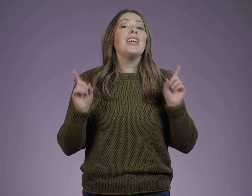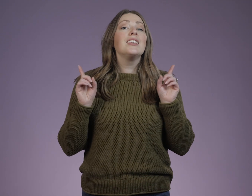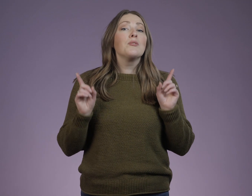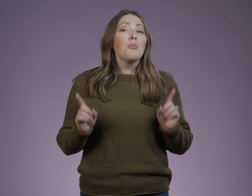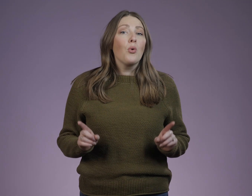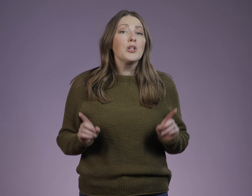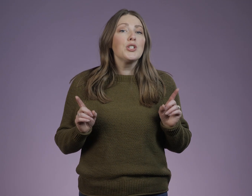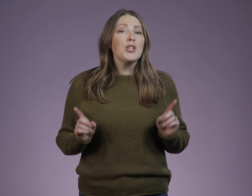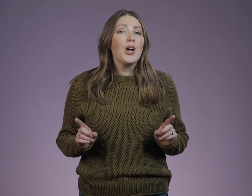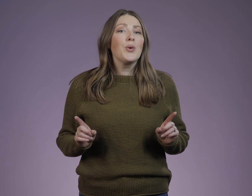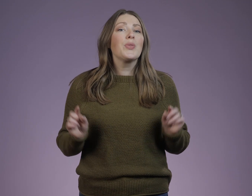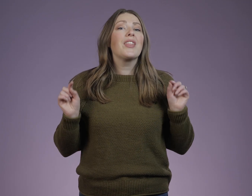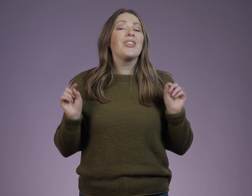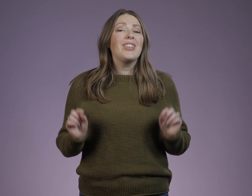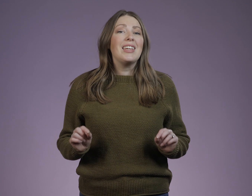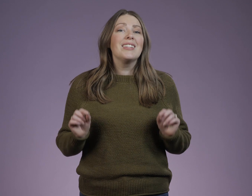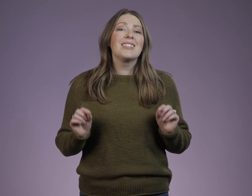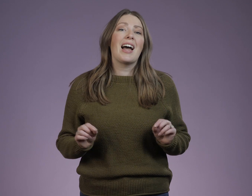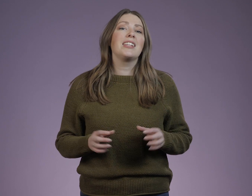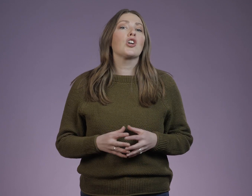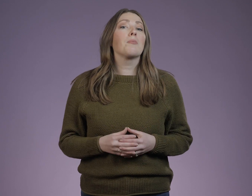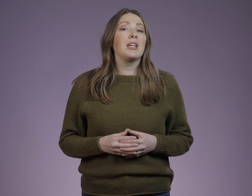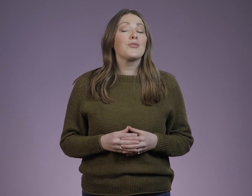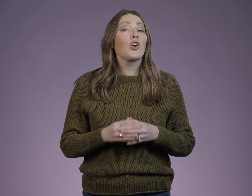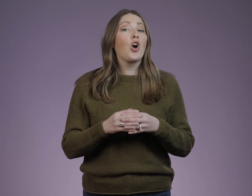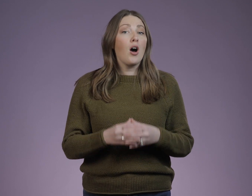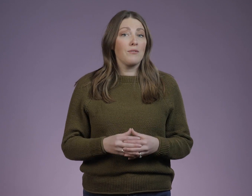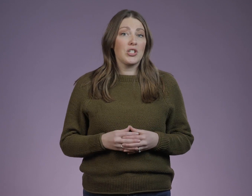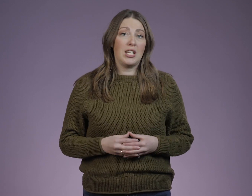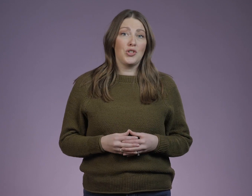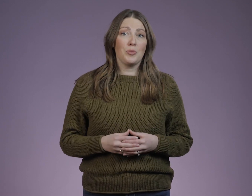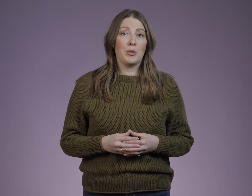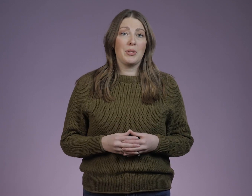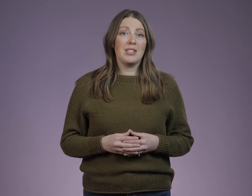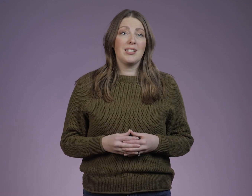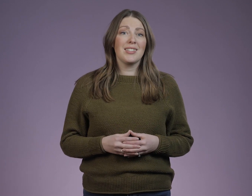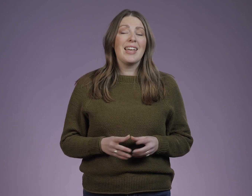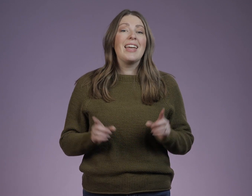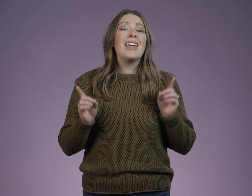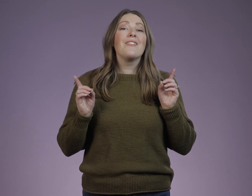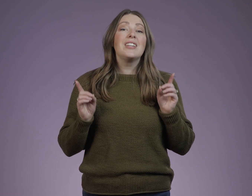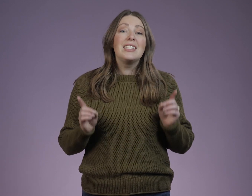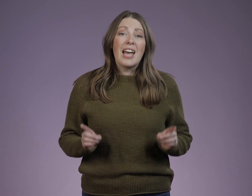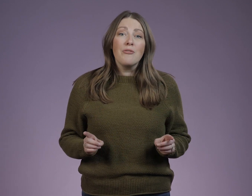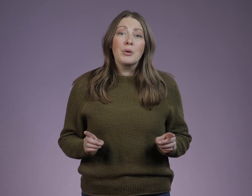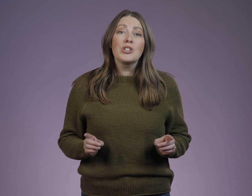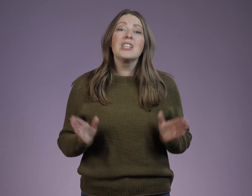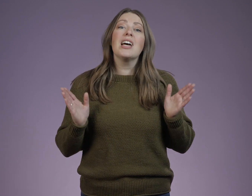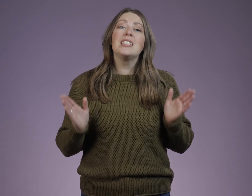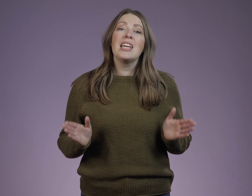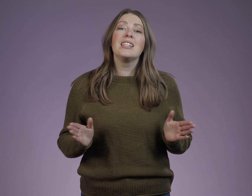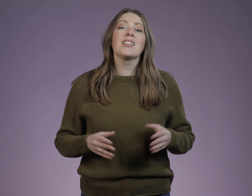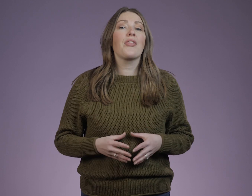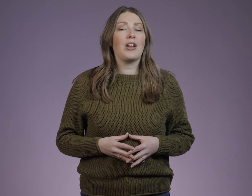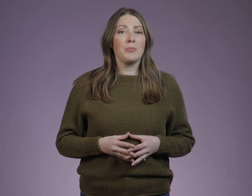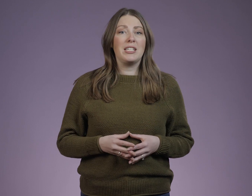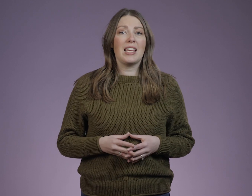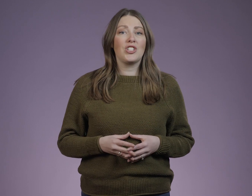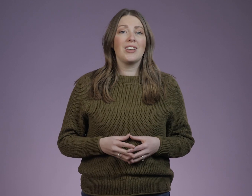It is important to note that these signs are meant for conversational purposes. If a deaf person attends a therapy session,